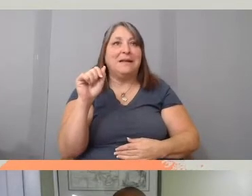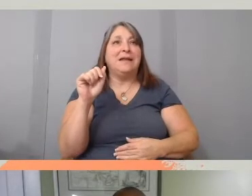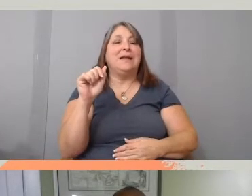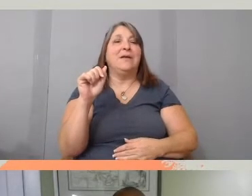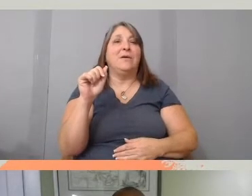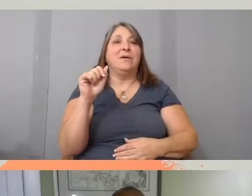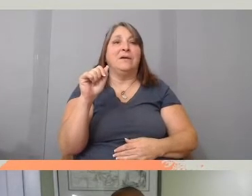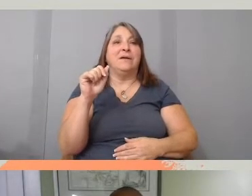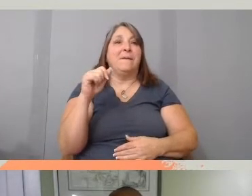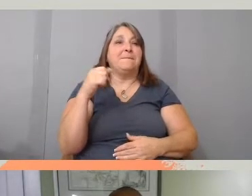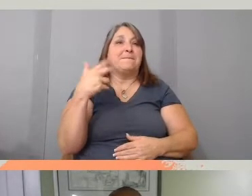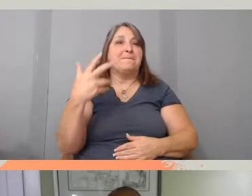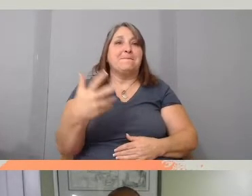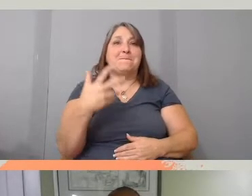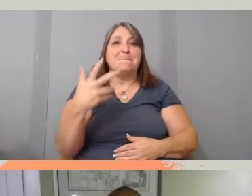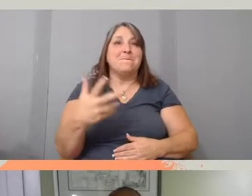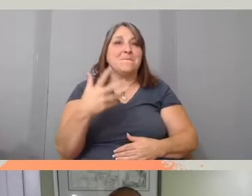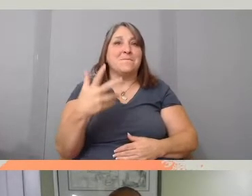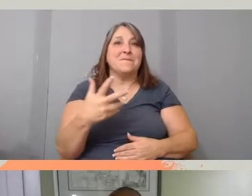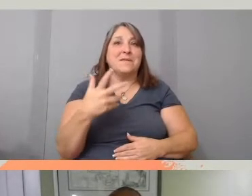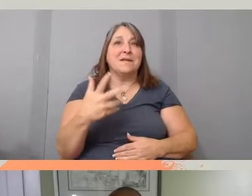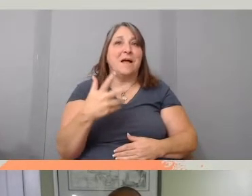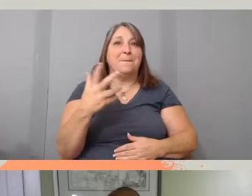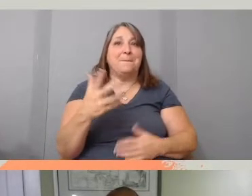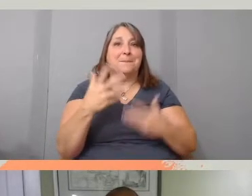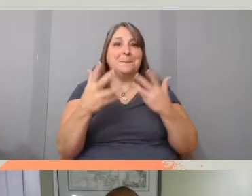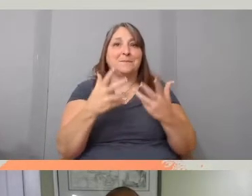you know, a skill like if you're, you know,